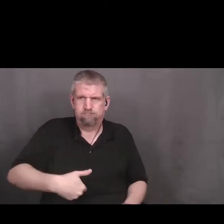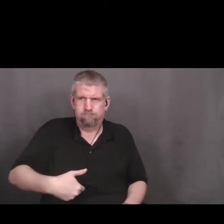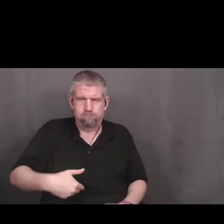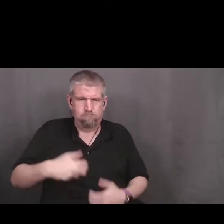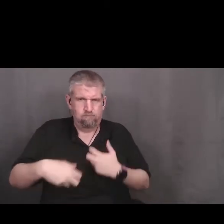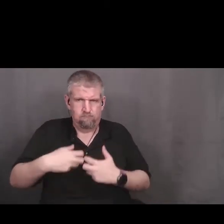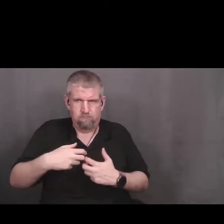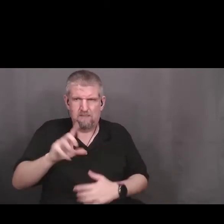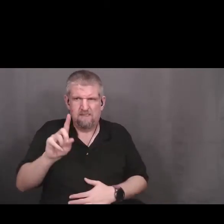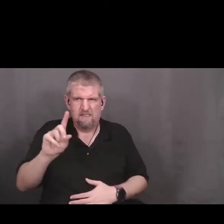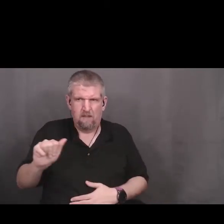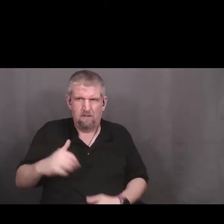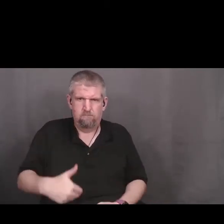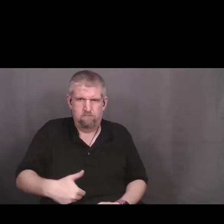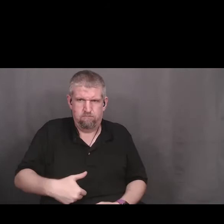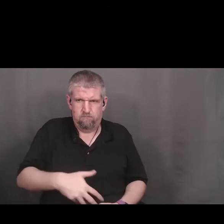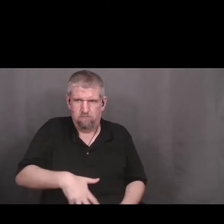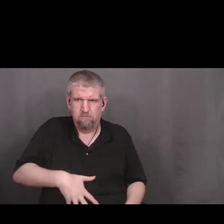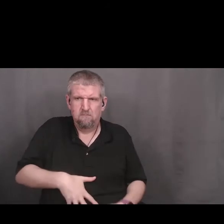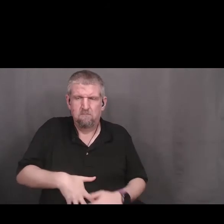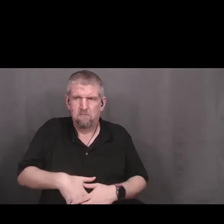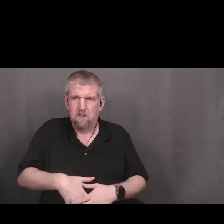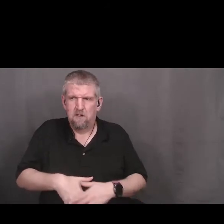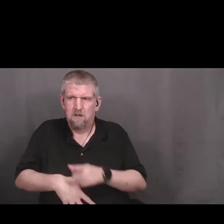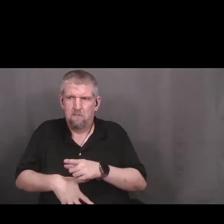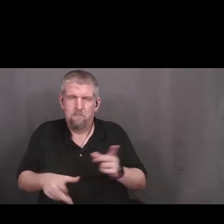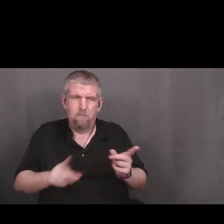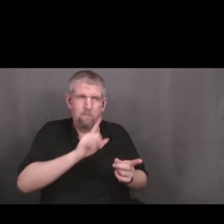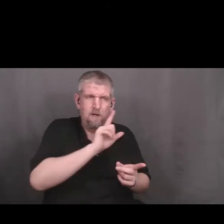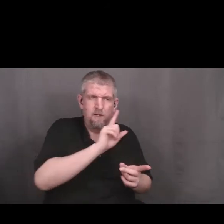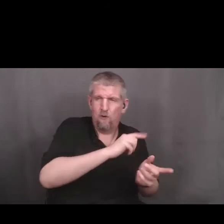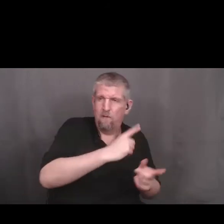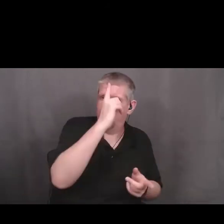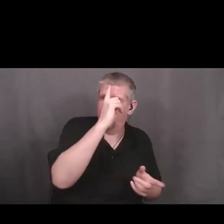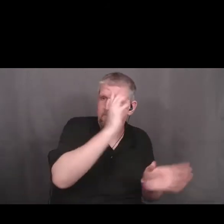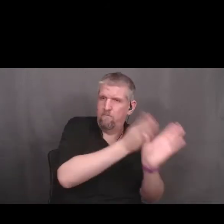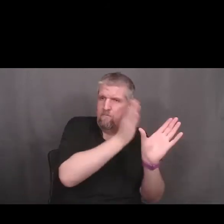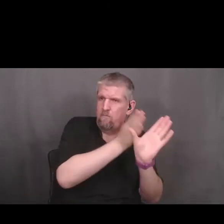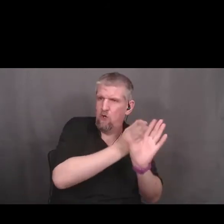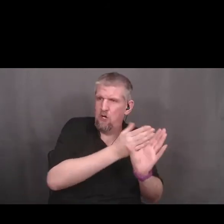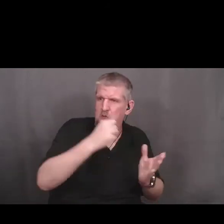but you're talking to your mental health provider and the mental health provider provides a letter